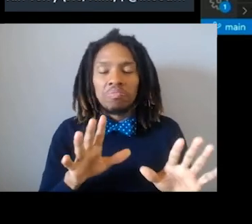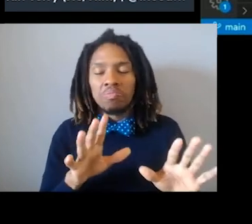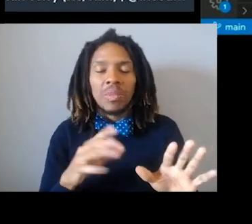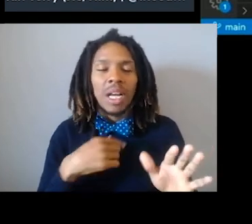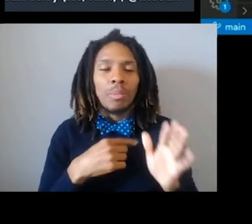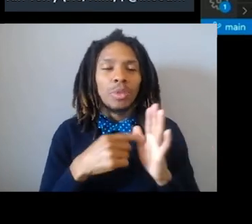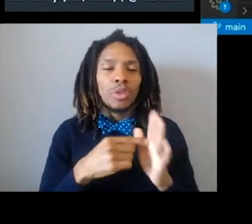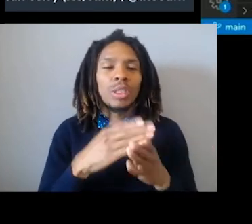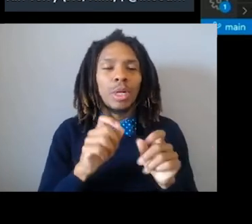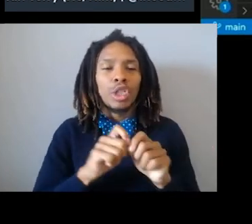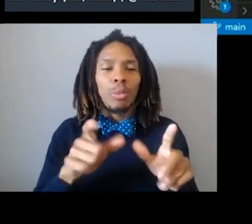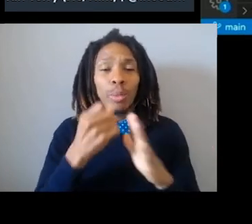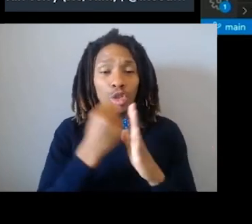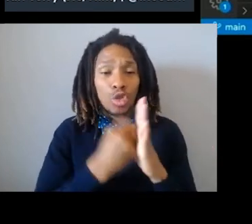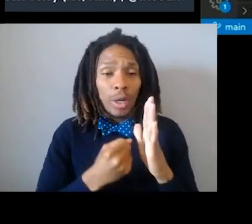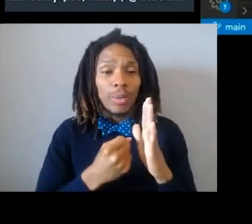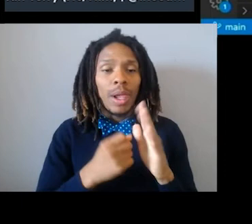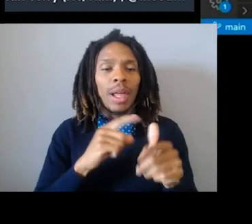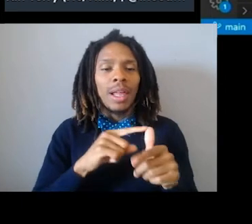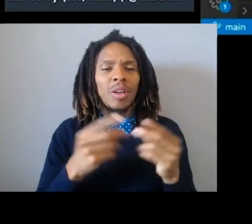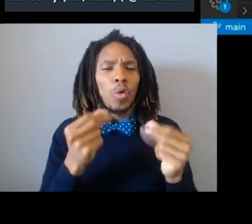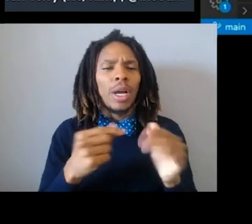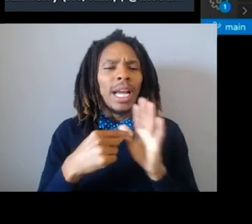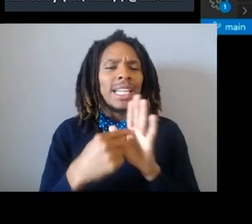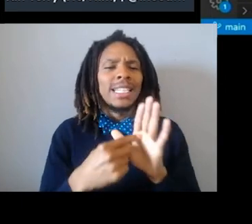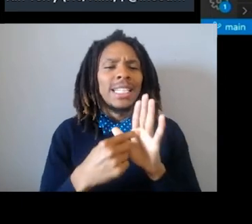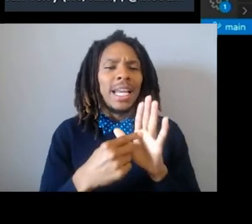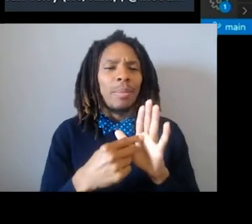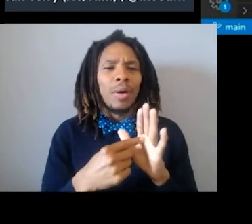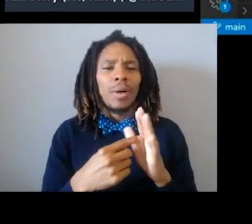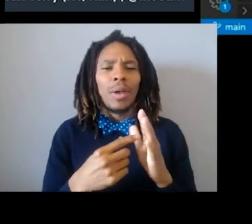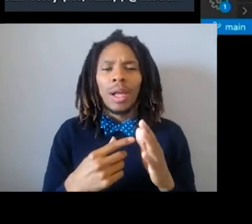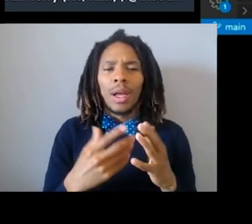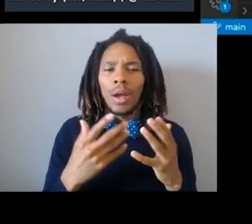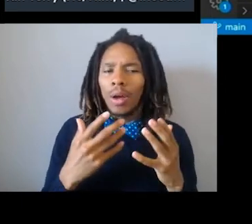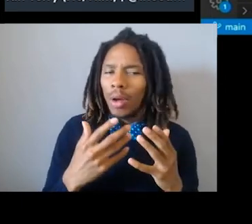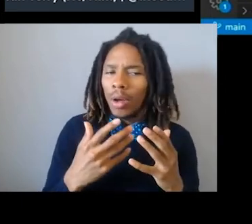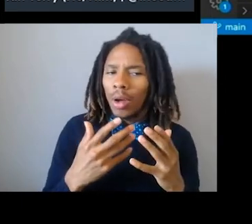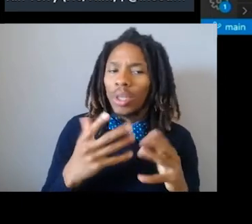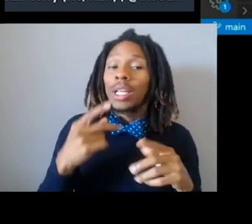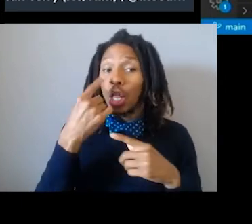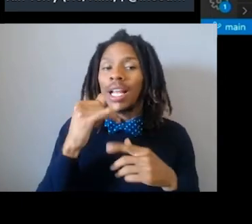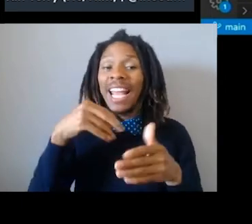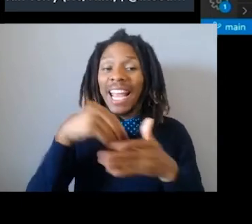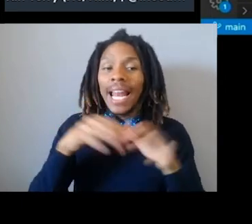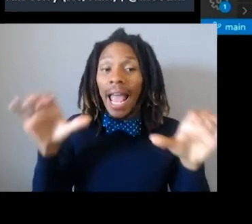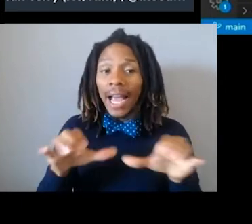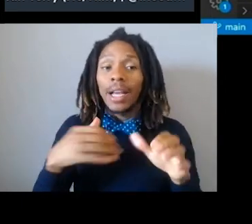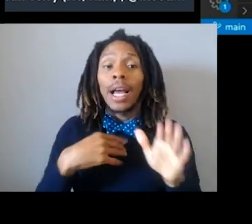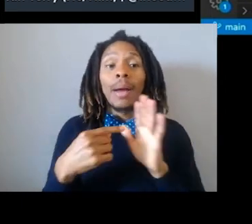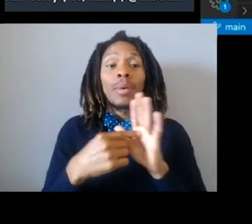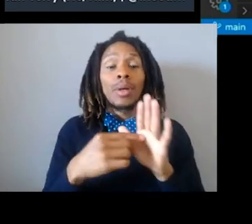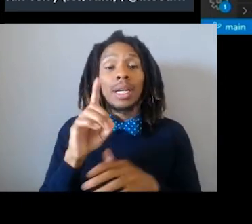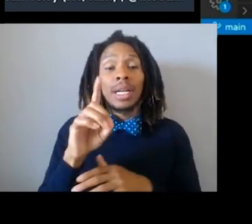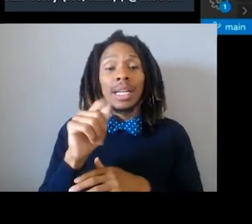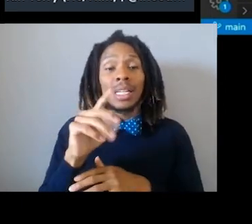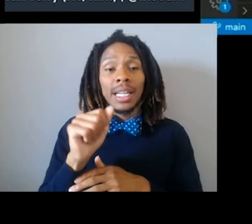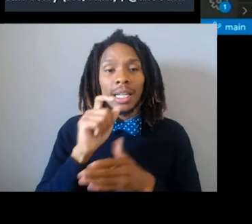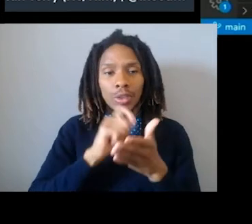and then we'll do a quick demo of what this looks like in action and what I'll also show you is the data that's being written to that DynamoDB global table.